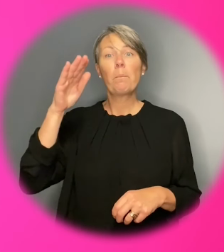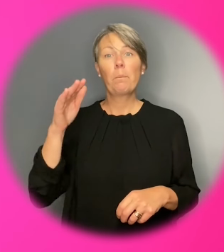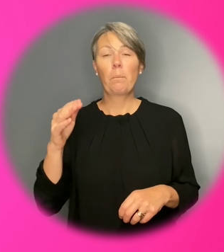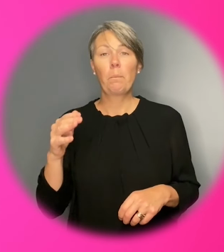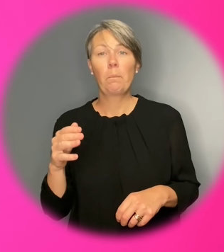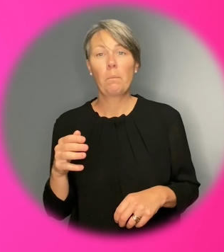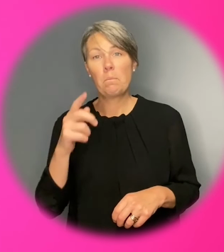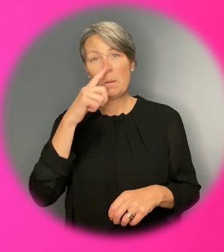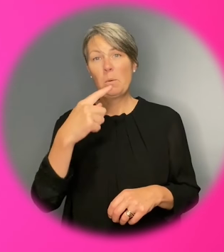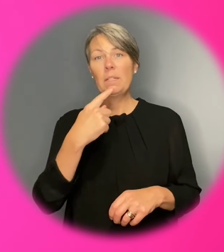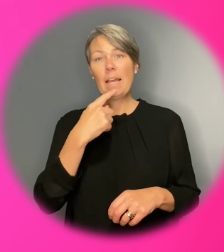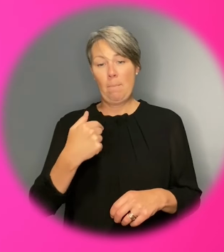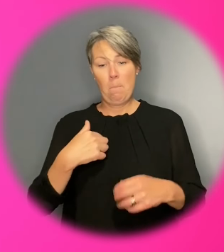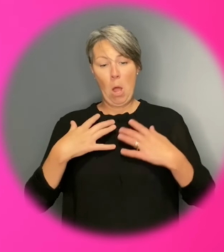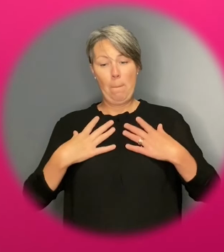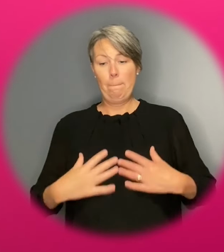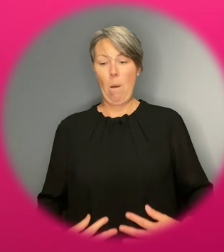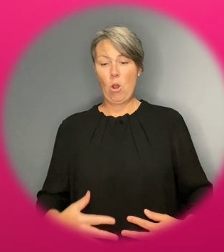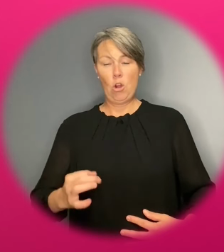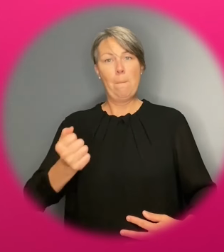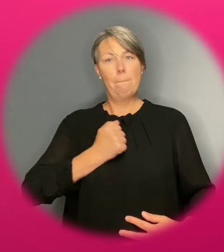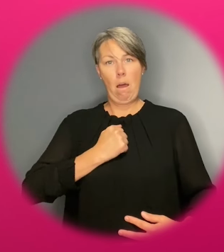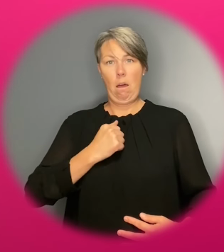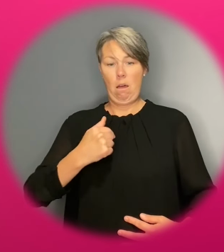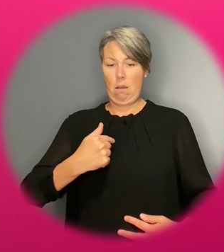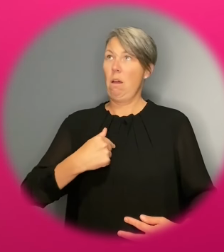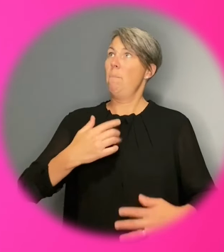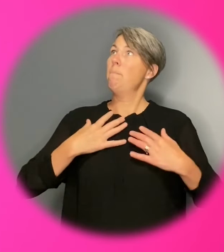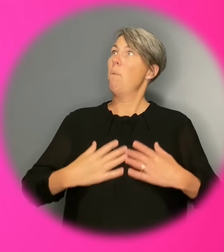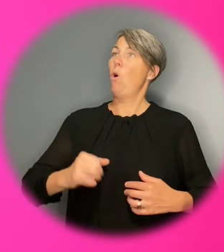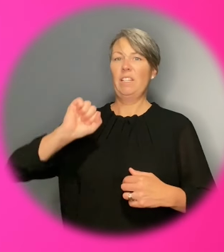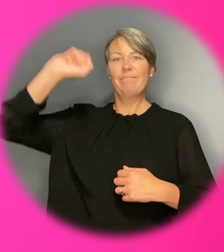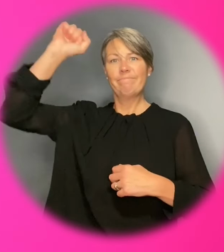didn't belong to me it belonged to God. It belonged to whoever the man I married